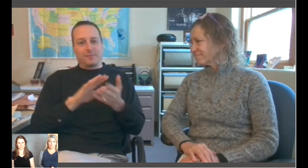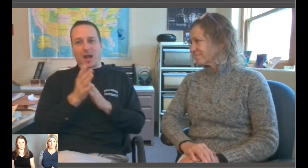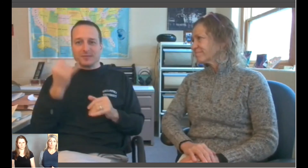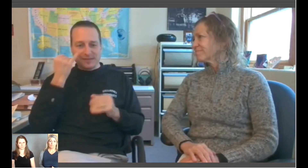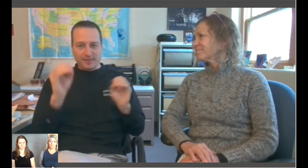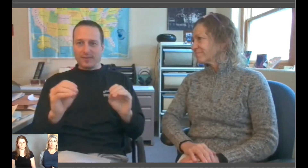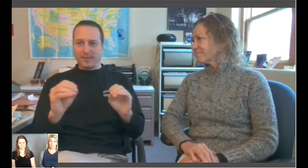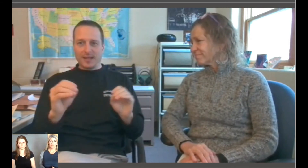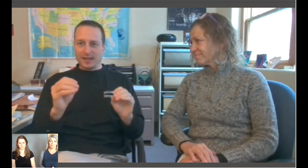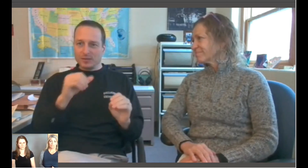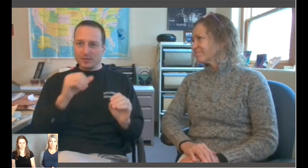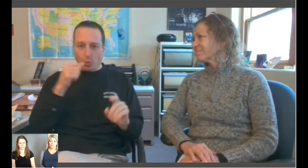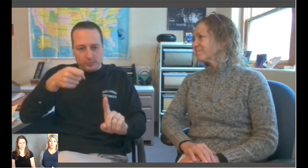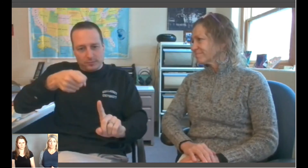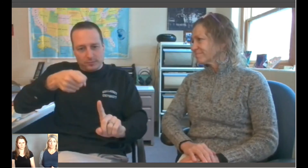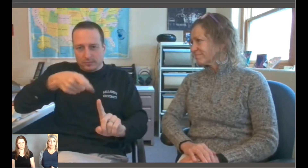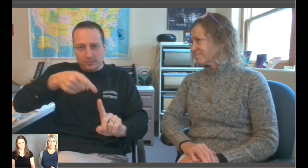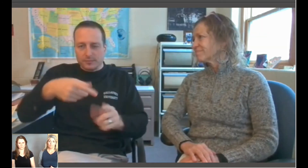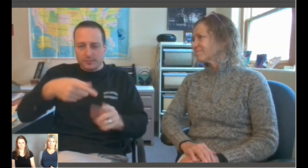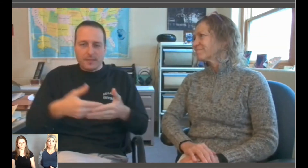to language before the age of 3 months.